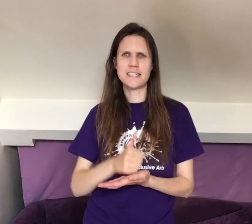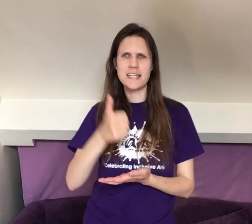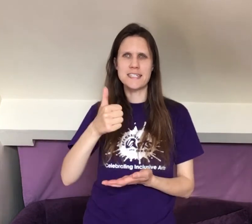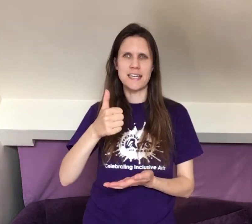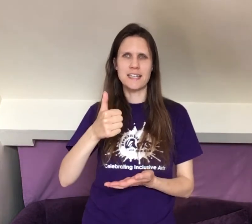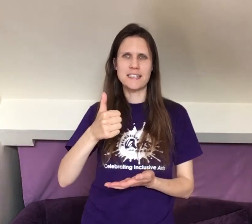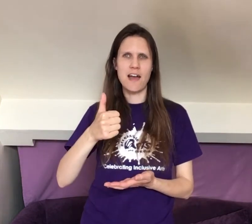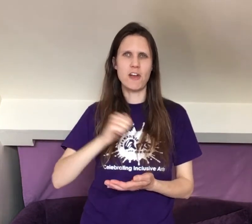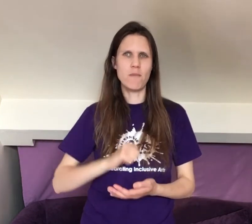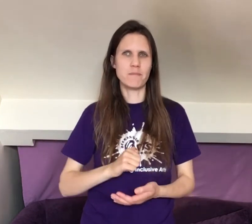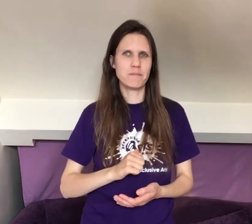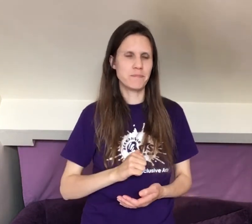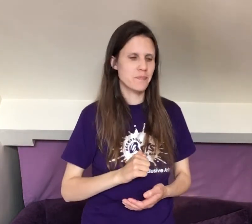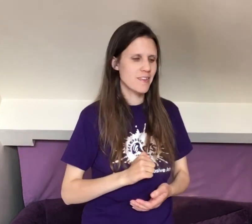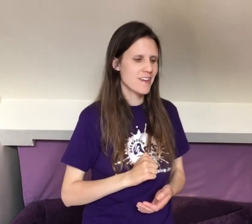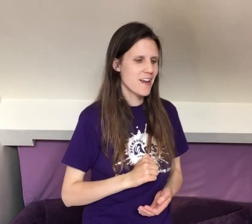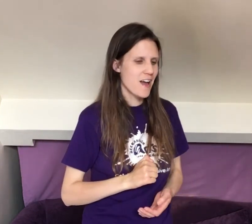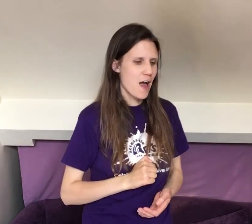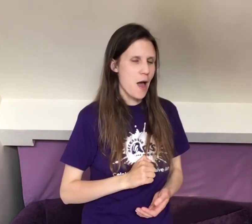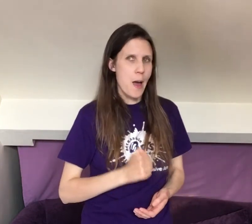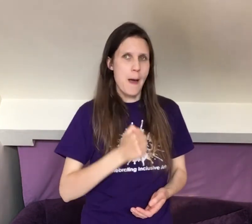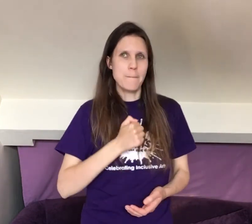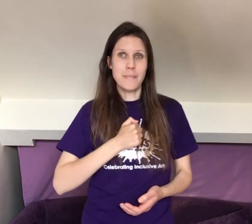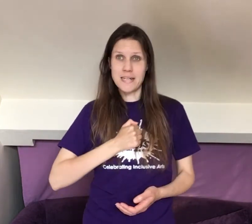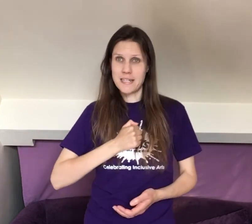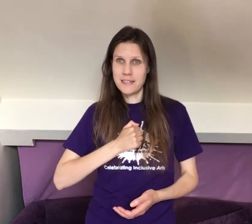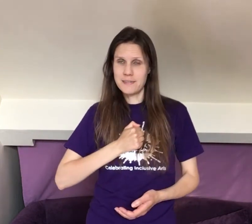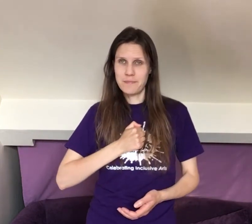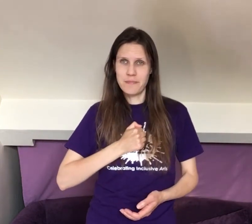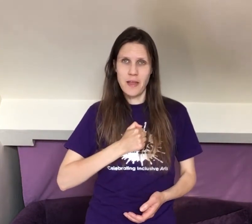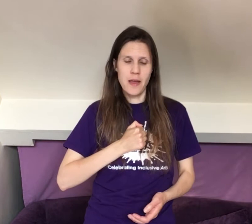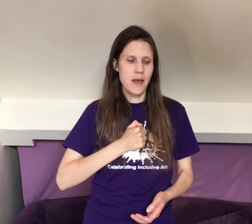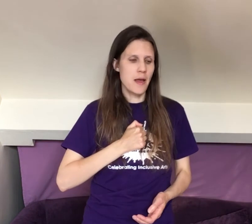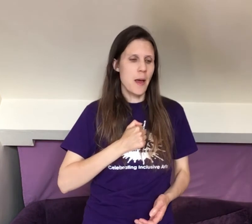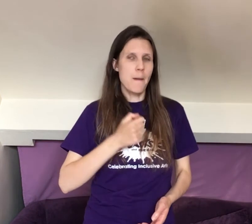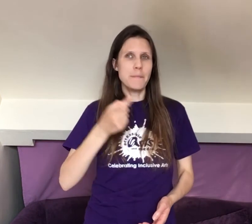Fantastic! Let’s carry on. My turn.